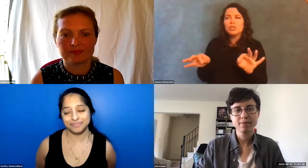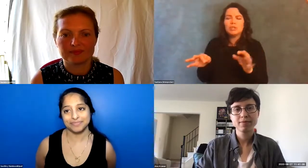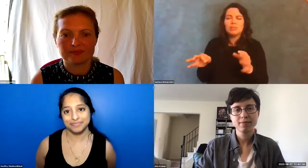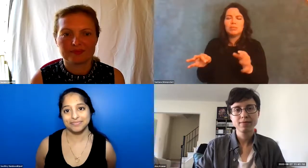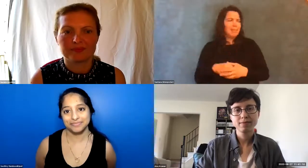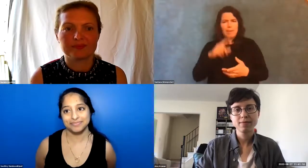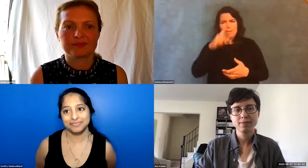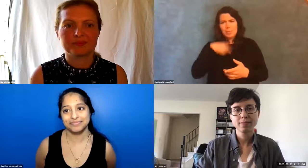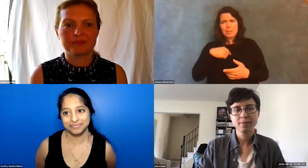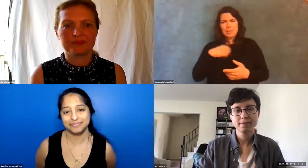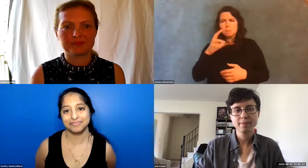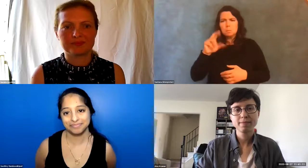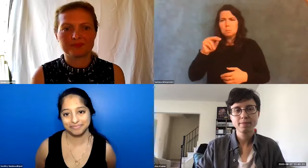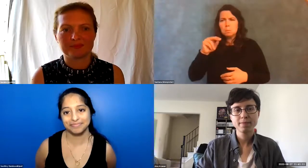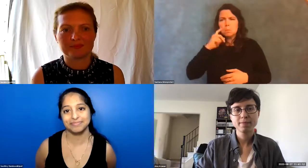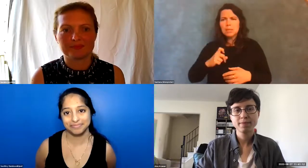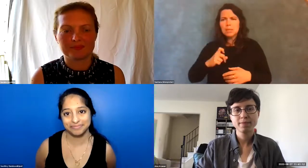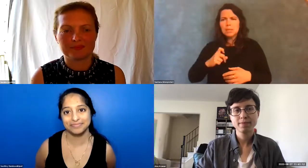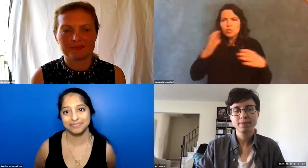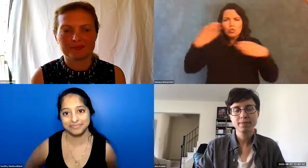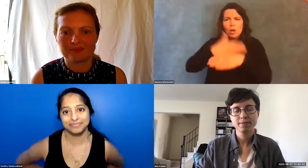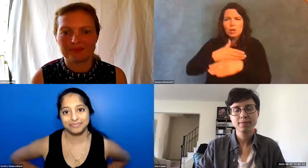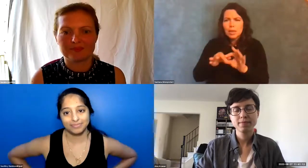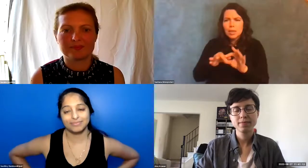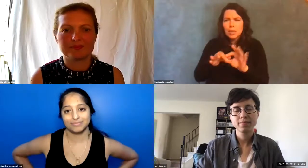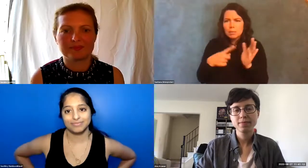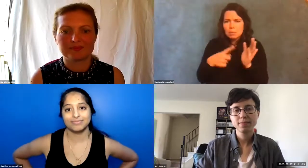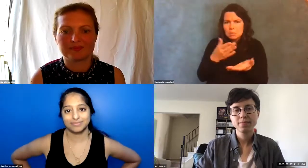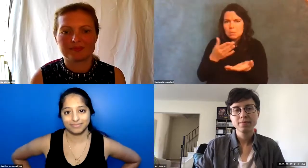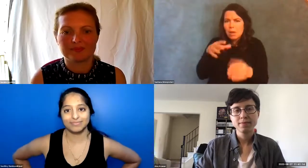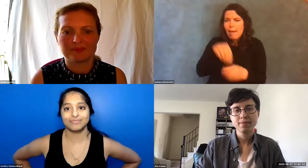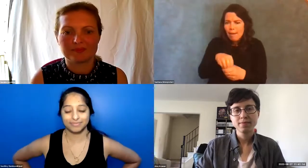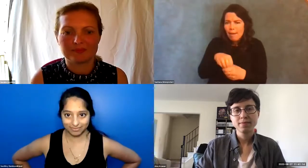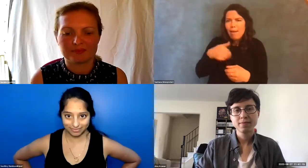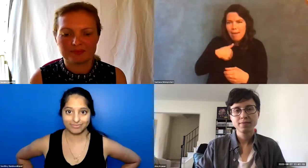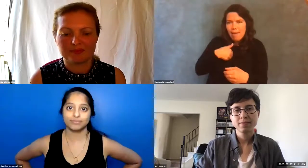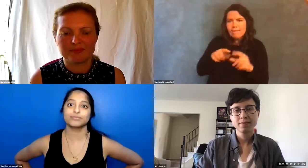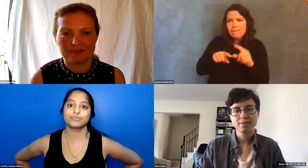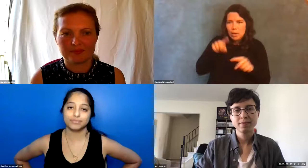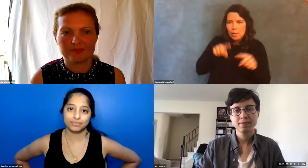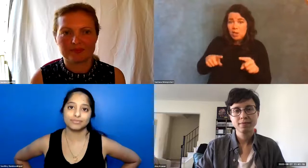It seems the -- languages the very ability is the old feature.